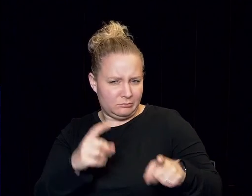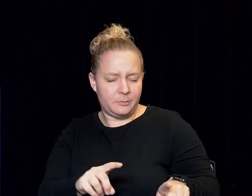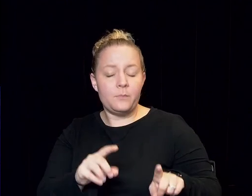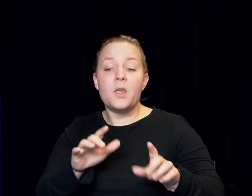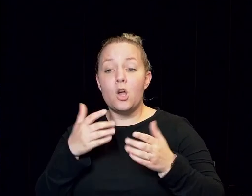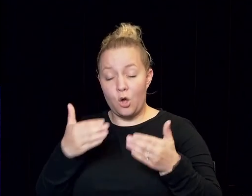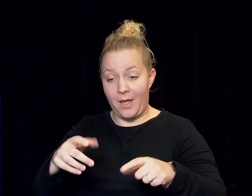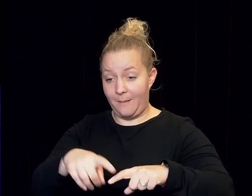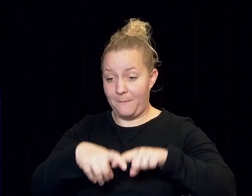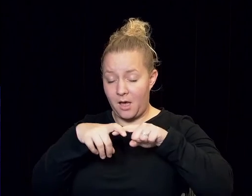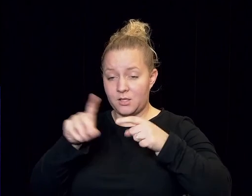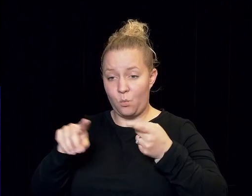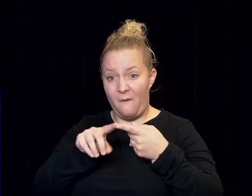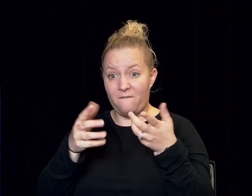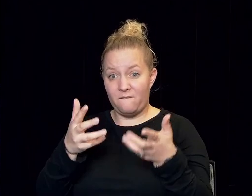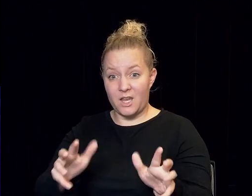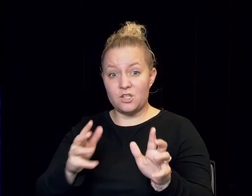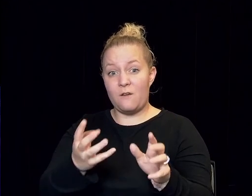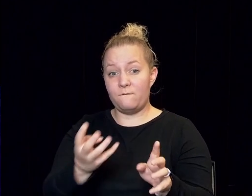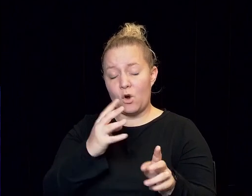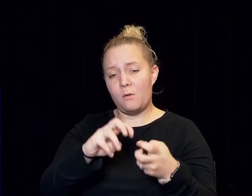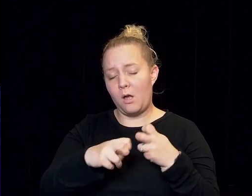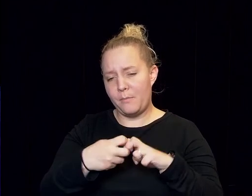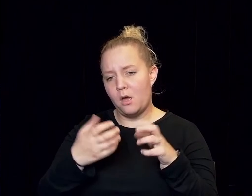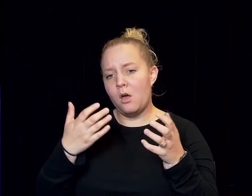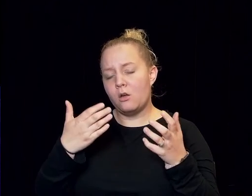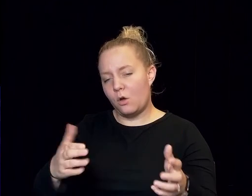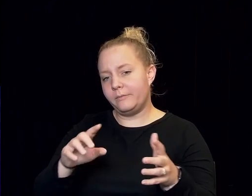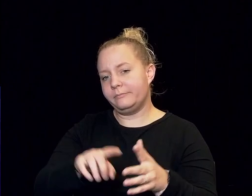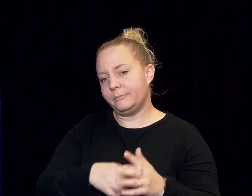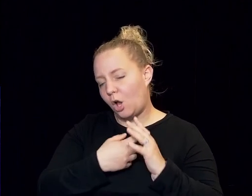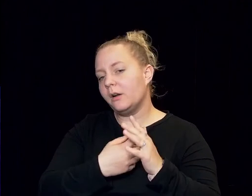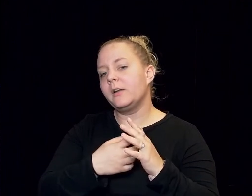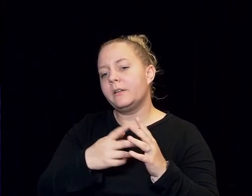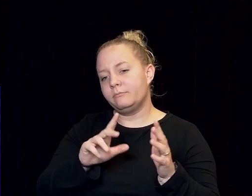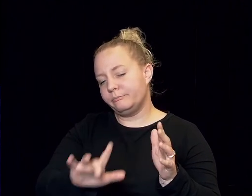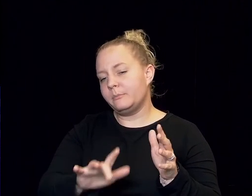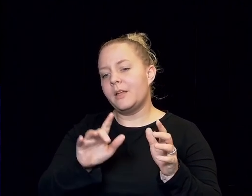and once you finish those four problems go ahead and push play and check your answers.